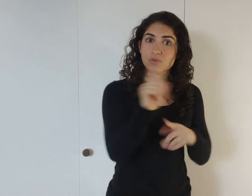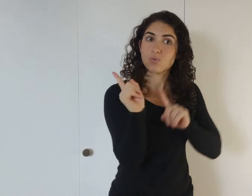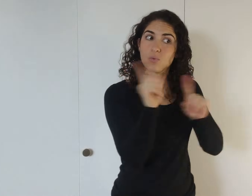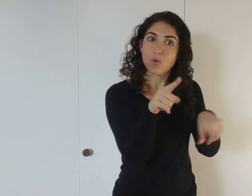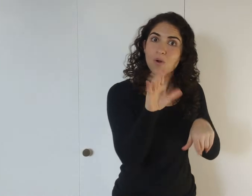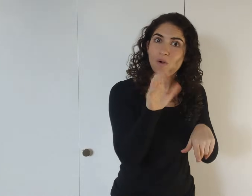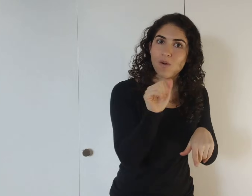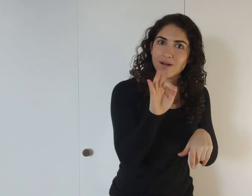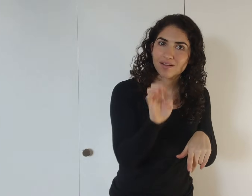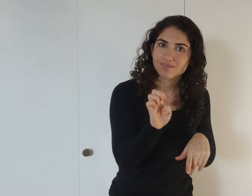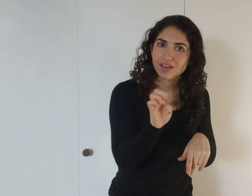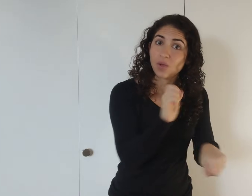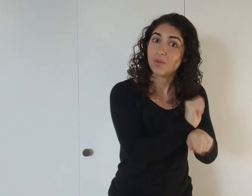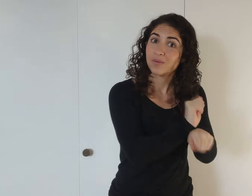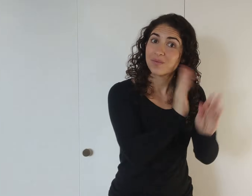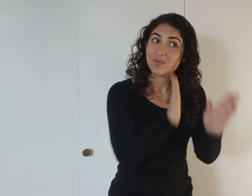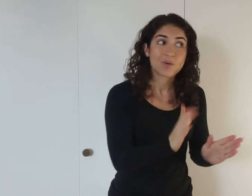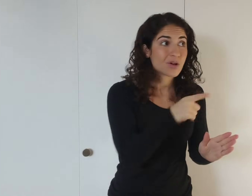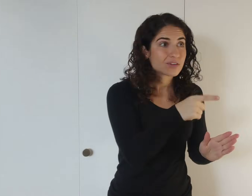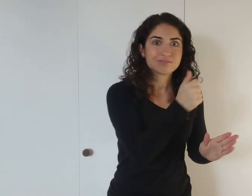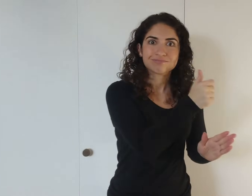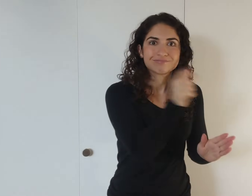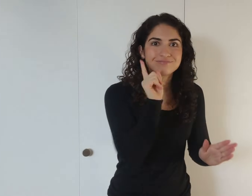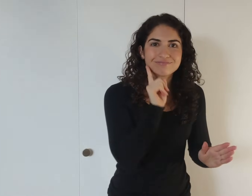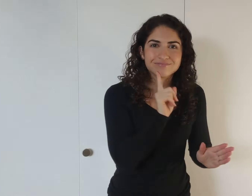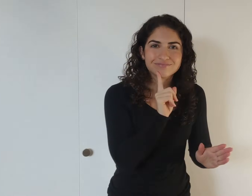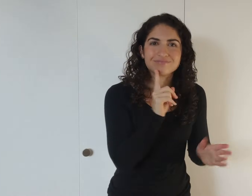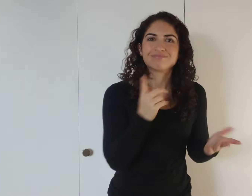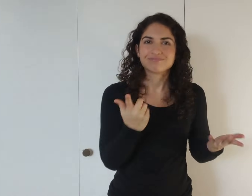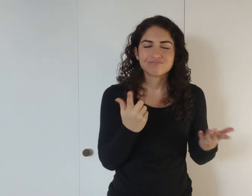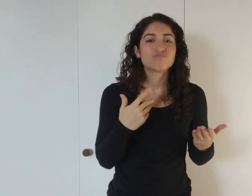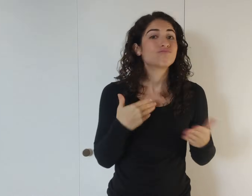and some of you go to a cafe where the worker is Deaf.